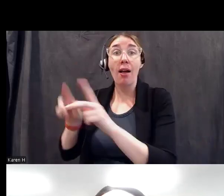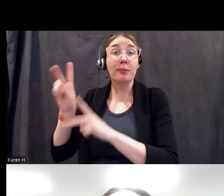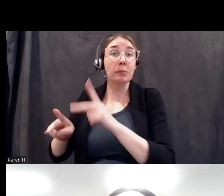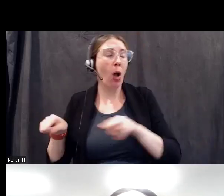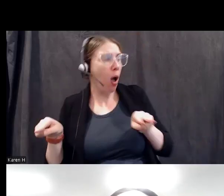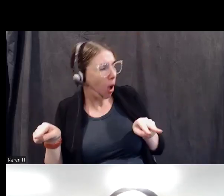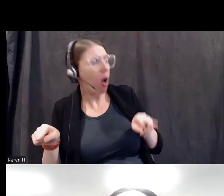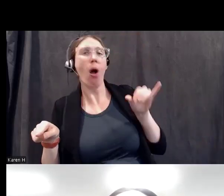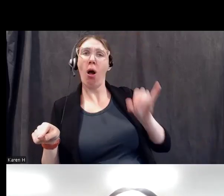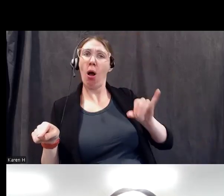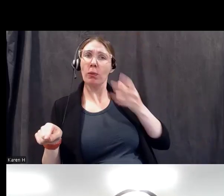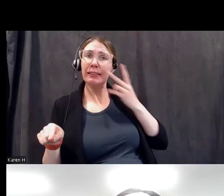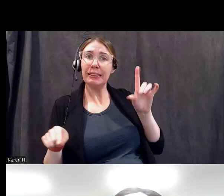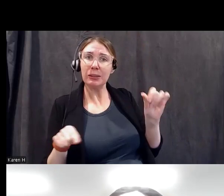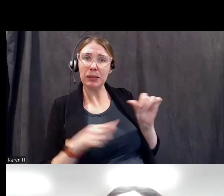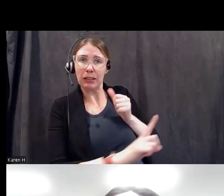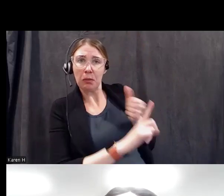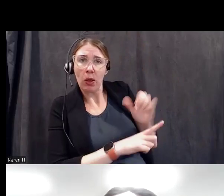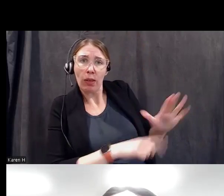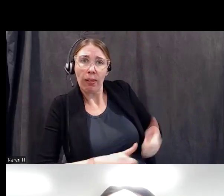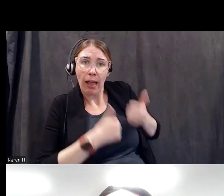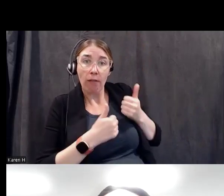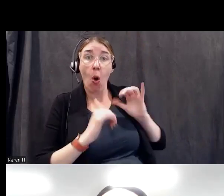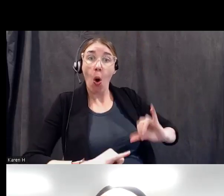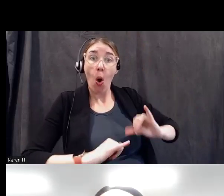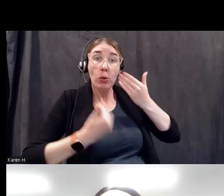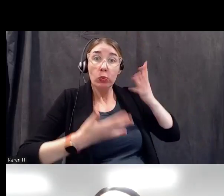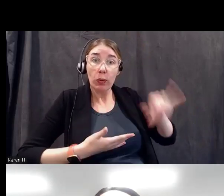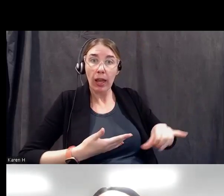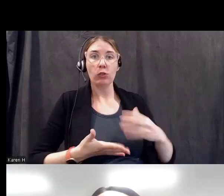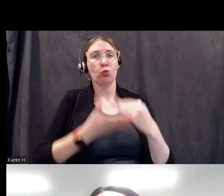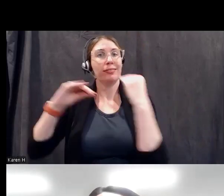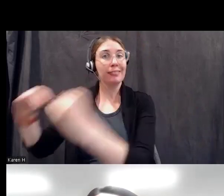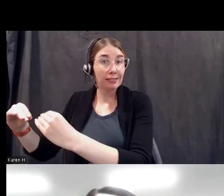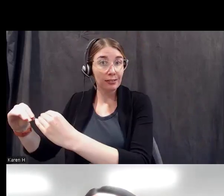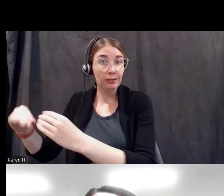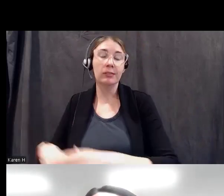ways that other people might not always expect. So our program at the southern tier Independence